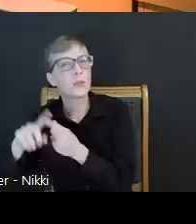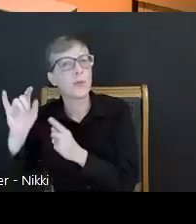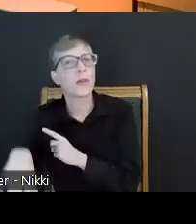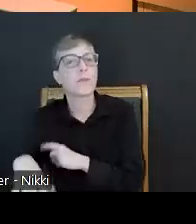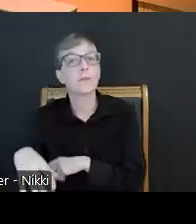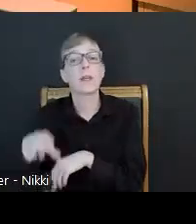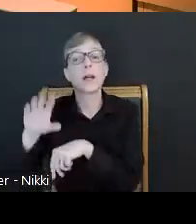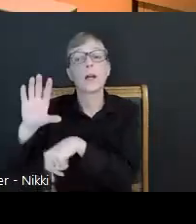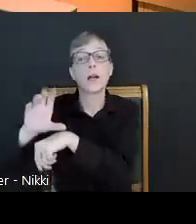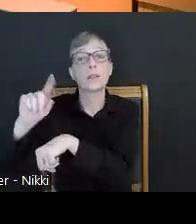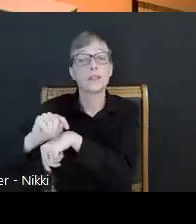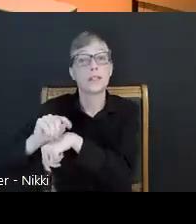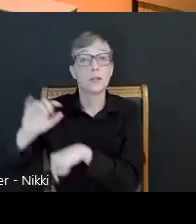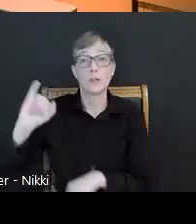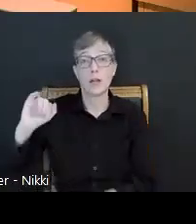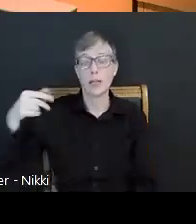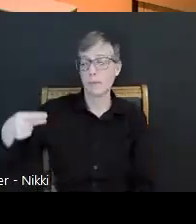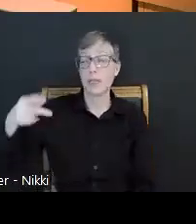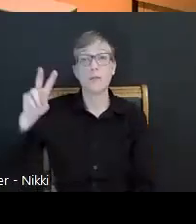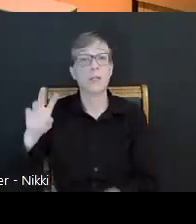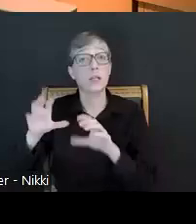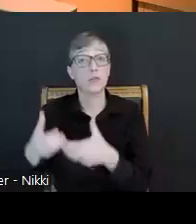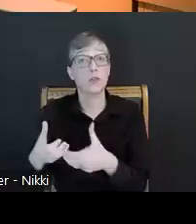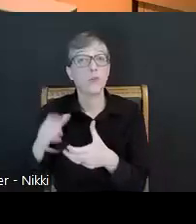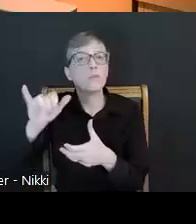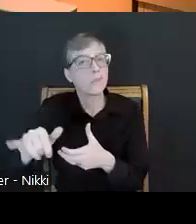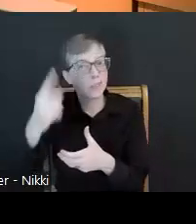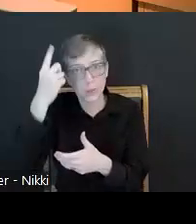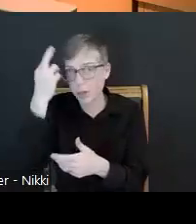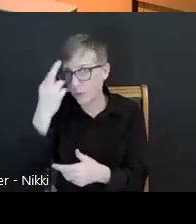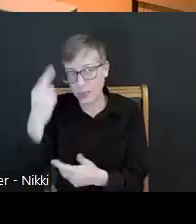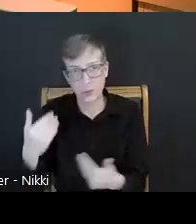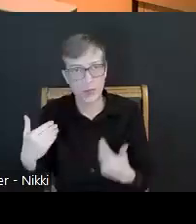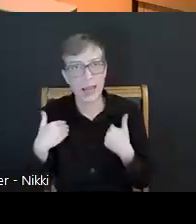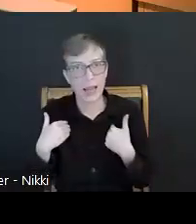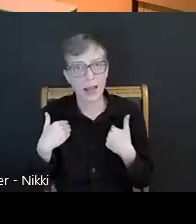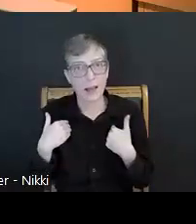talk these things through and recognizing that most people leave and return to the relationship